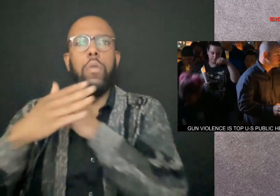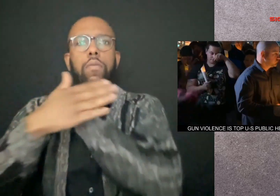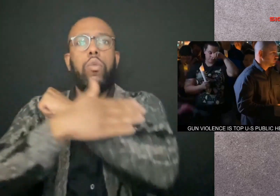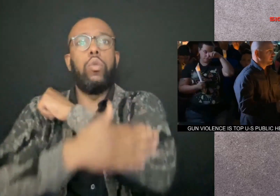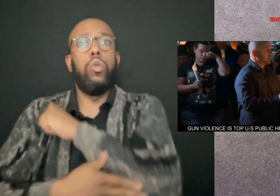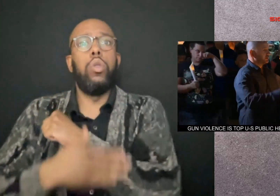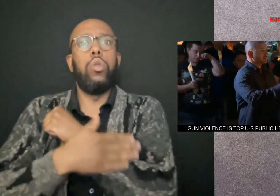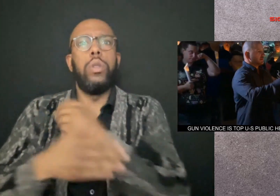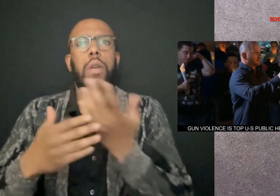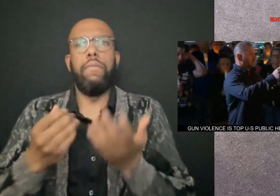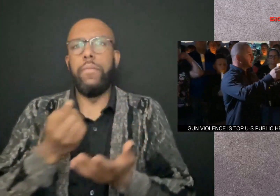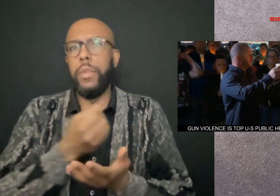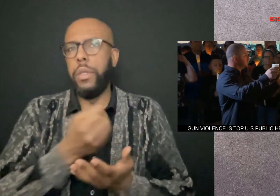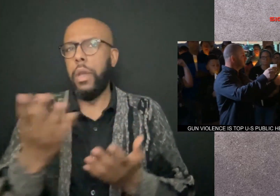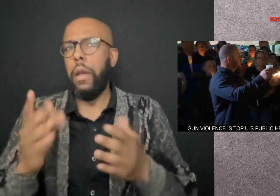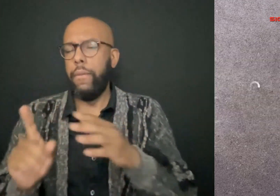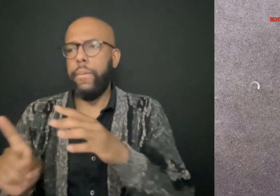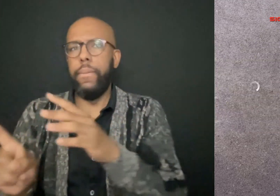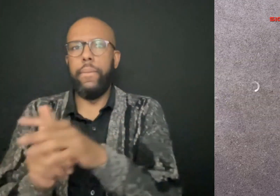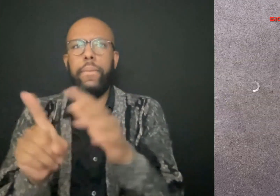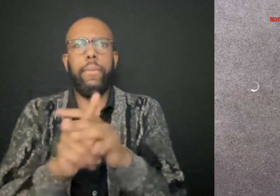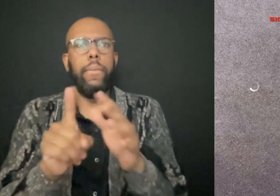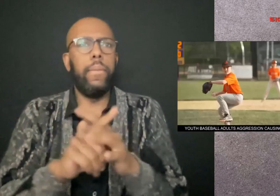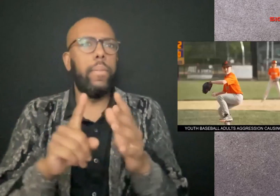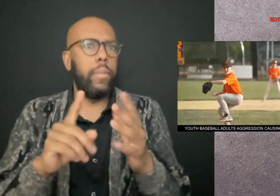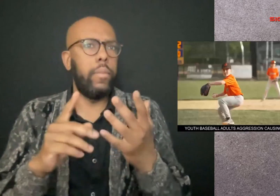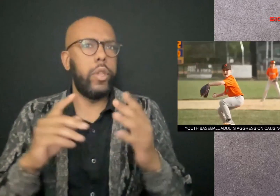Anybody else? Like a candle Around the country?